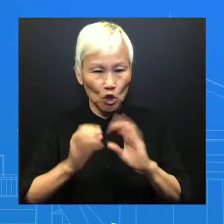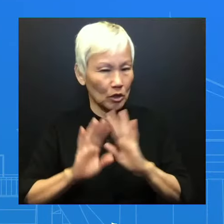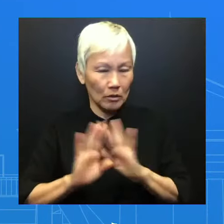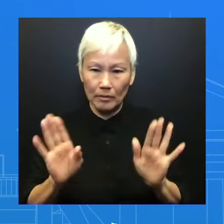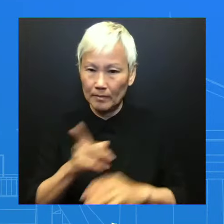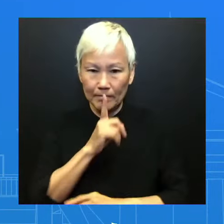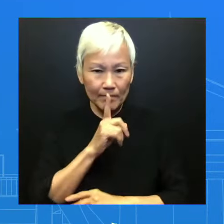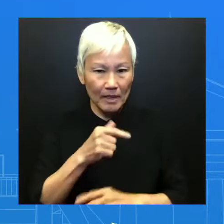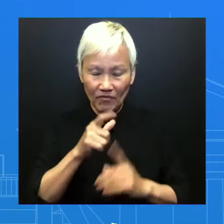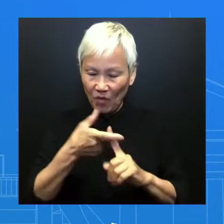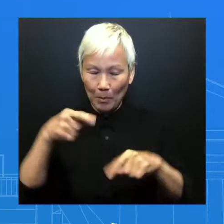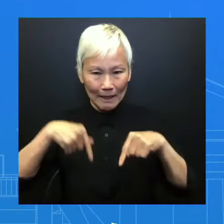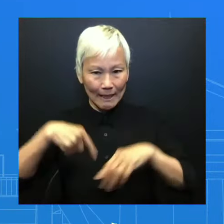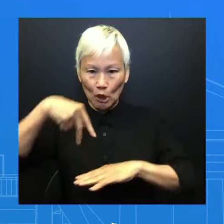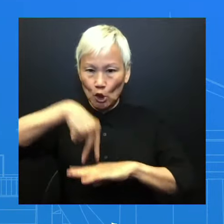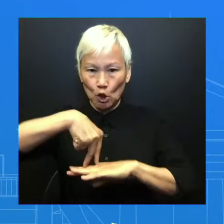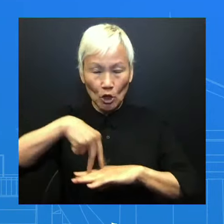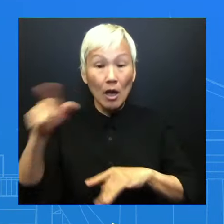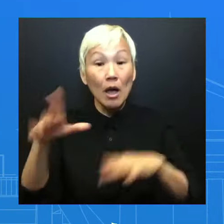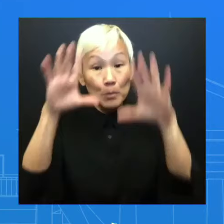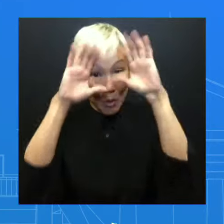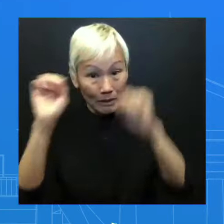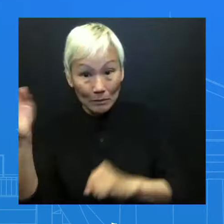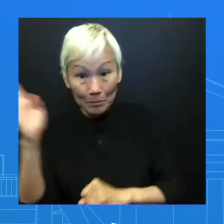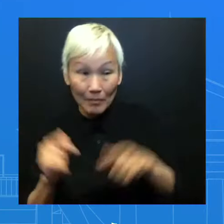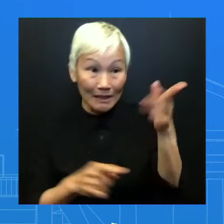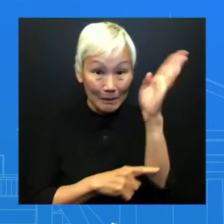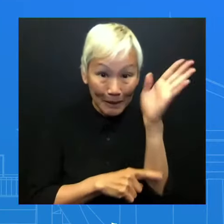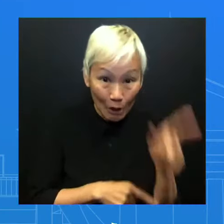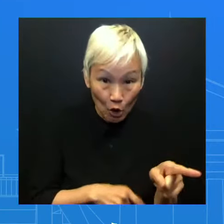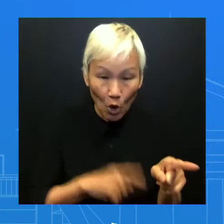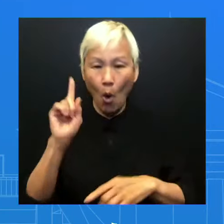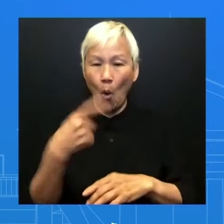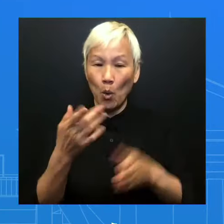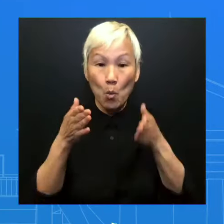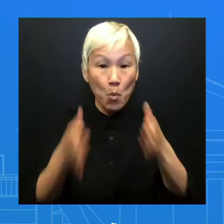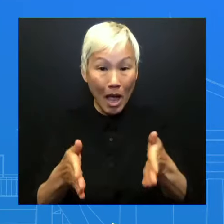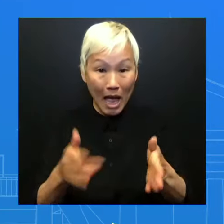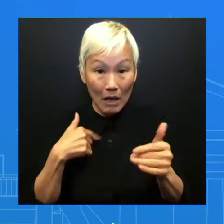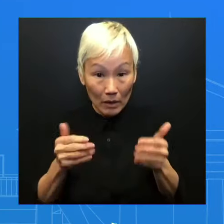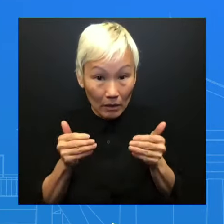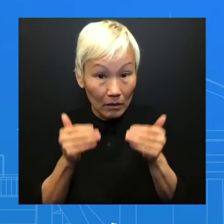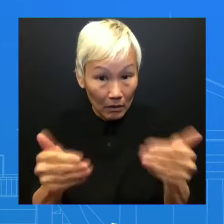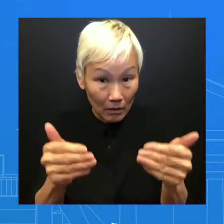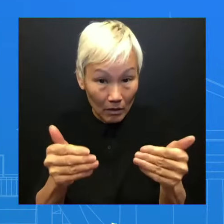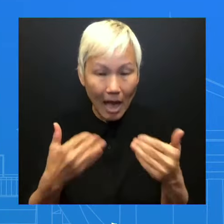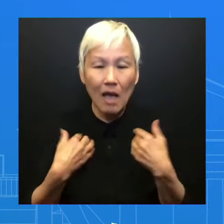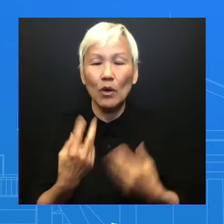have said the only way forward is to have a bipartisan, reasonable budget agreement that's going to need